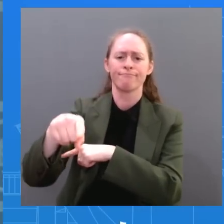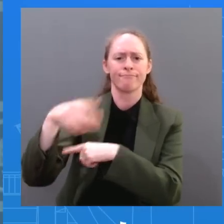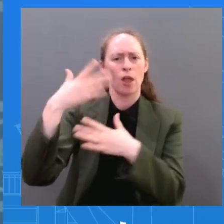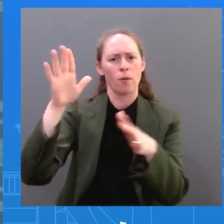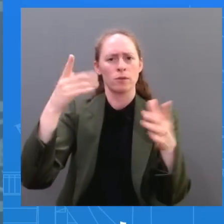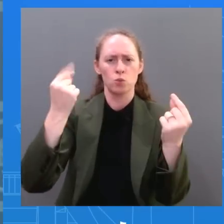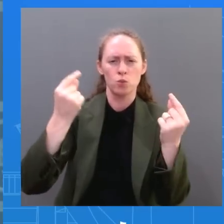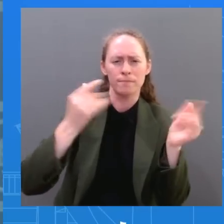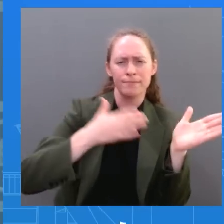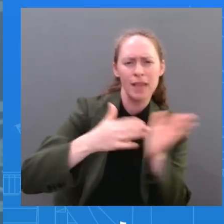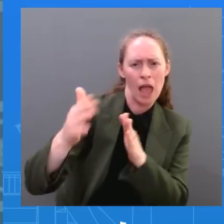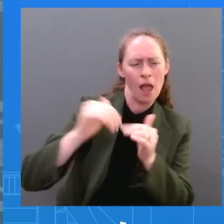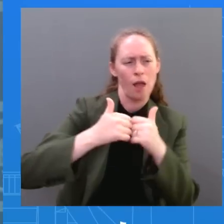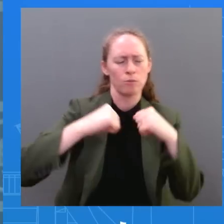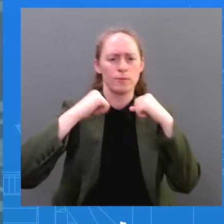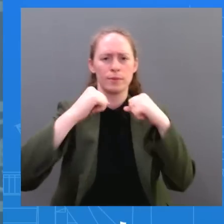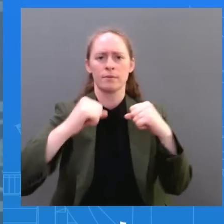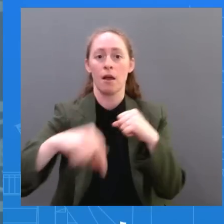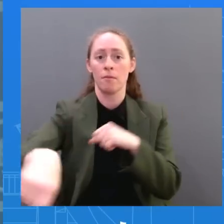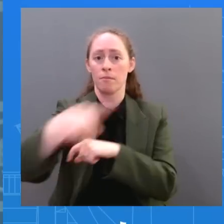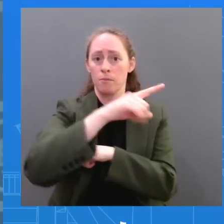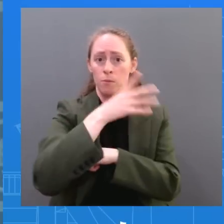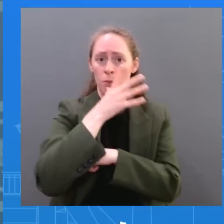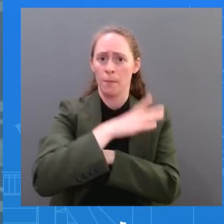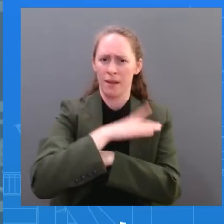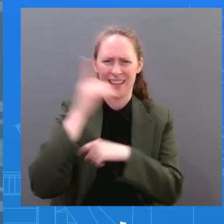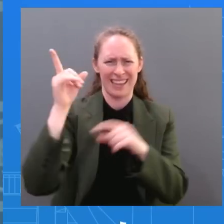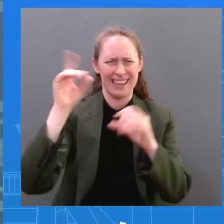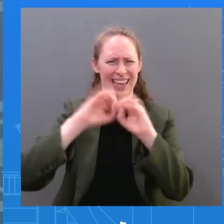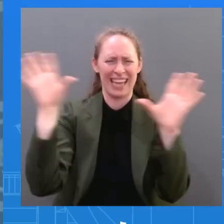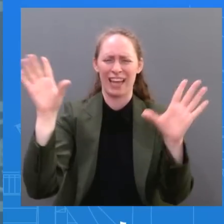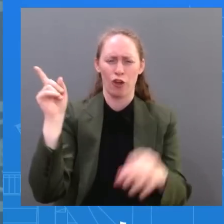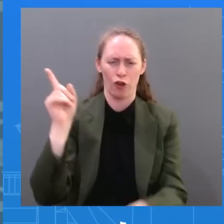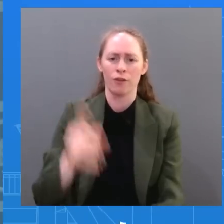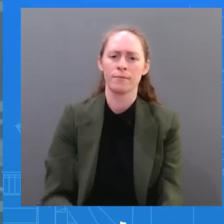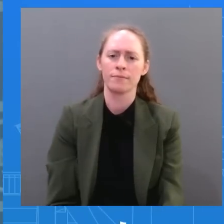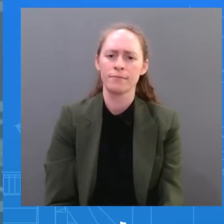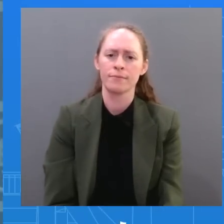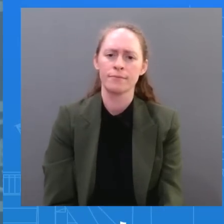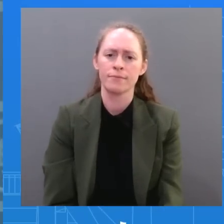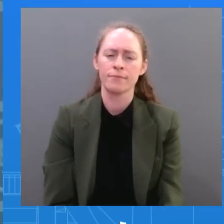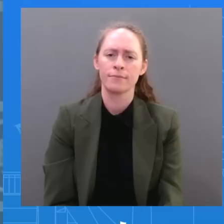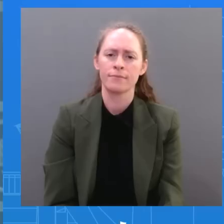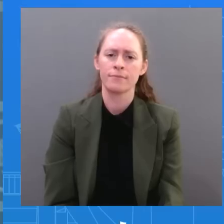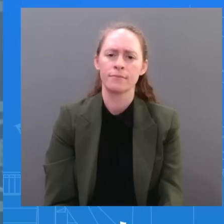He has -- he has said that he's go- -- everything is on the table. We're going to see what else we can do.